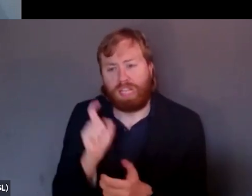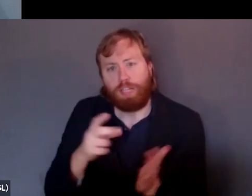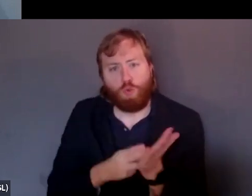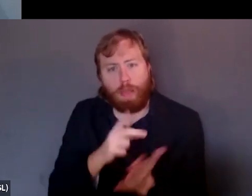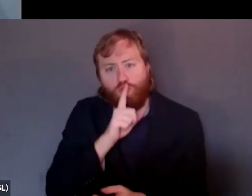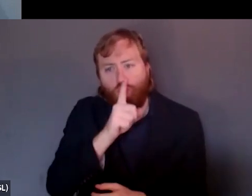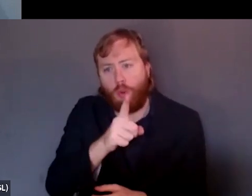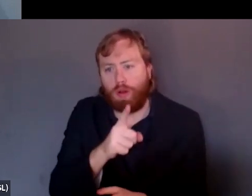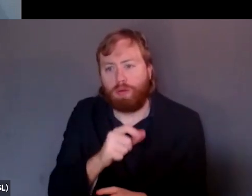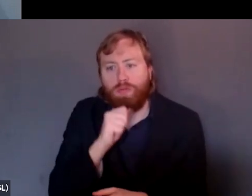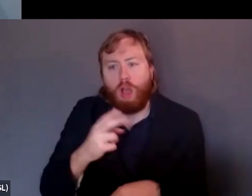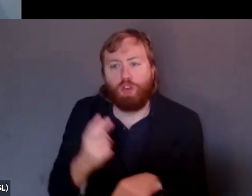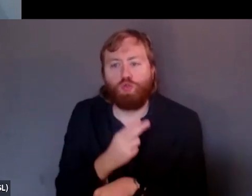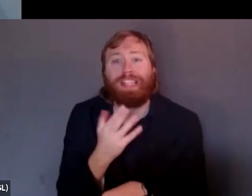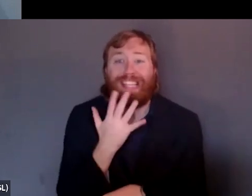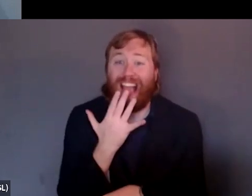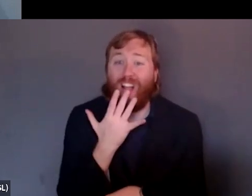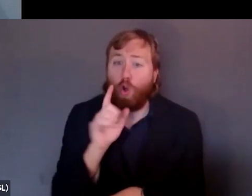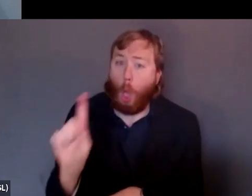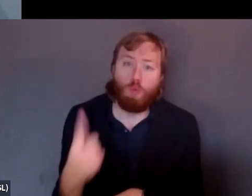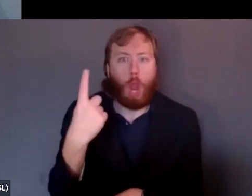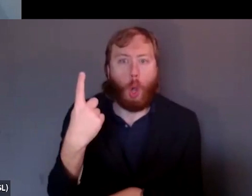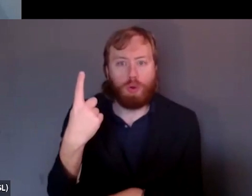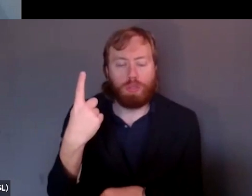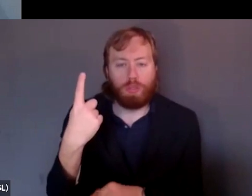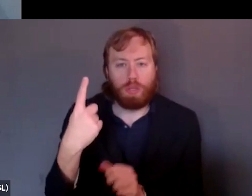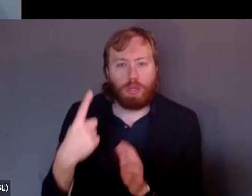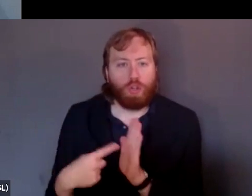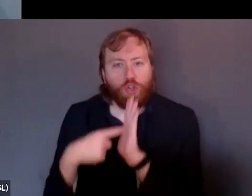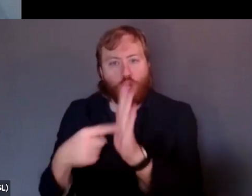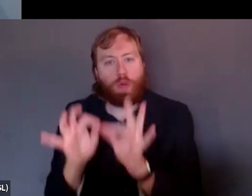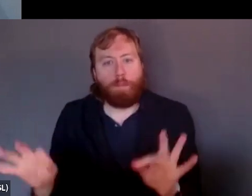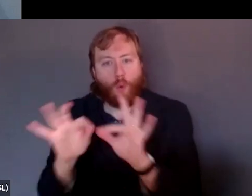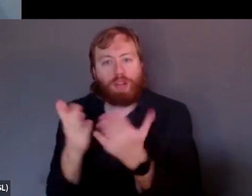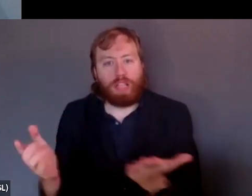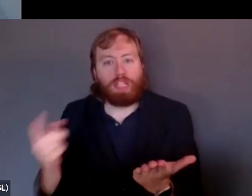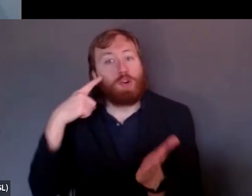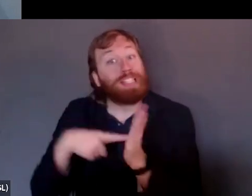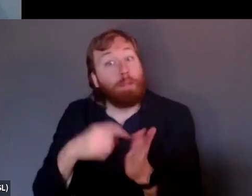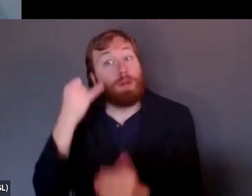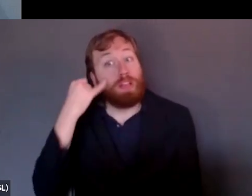that you're not using color alone to denote important things. For example, if you were to have two routes on a map,